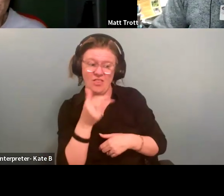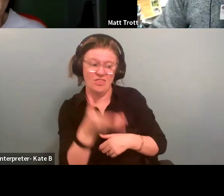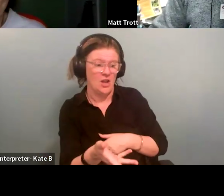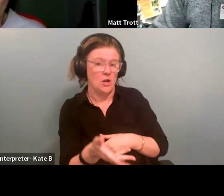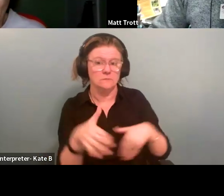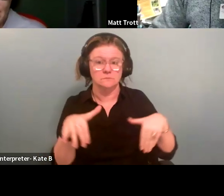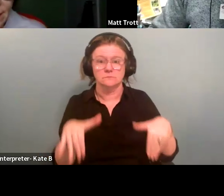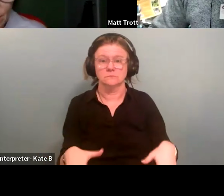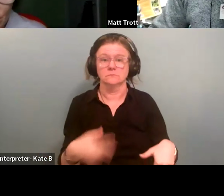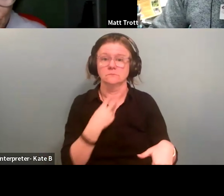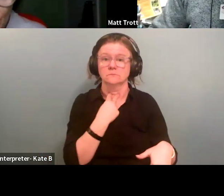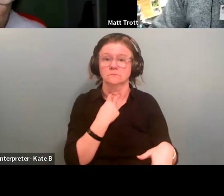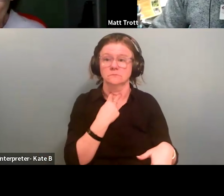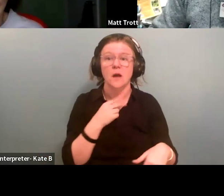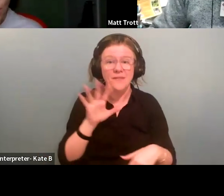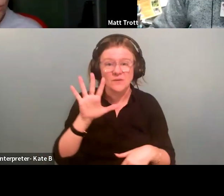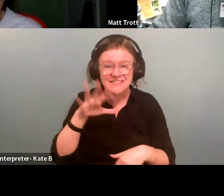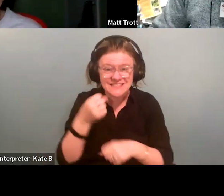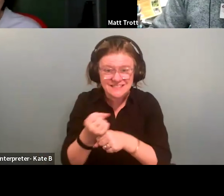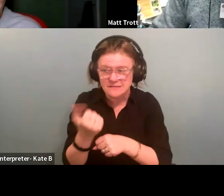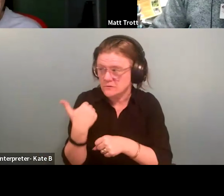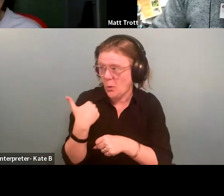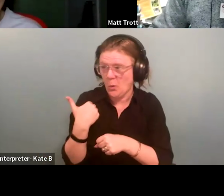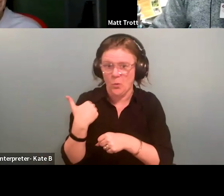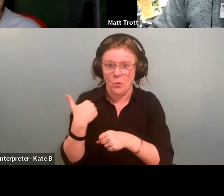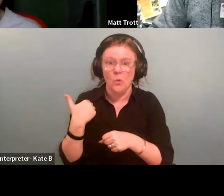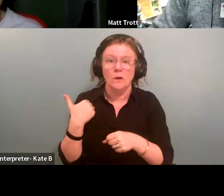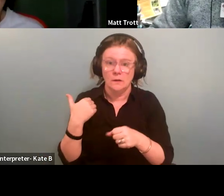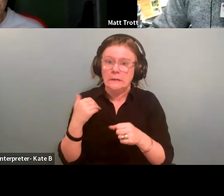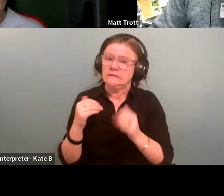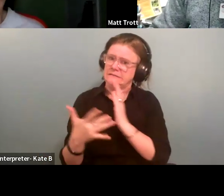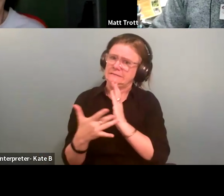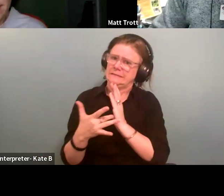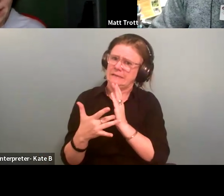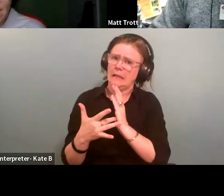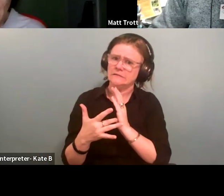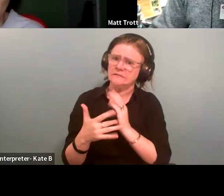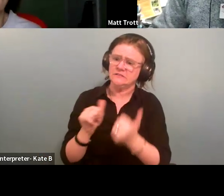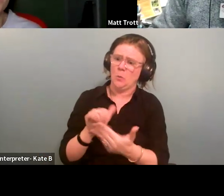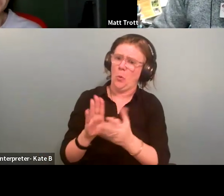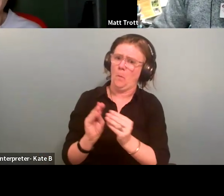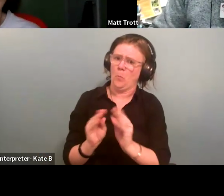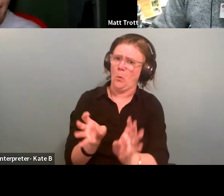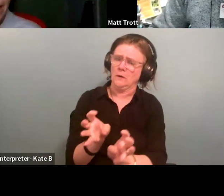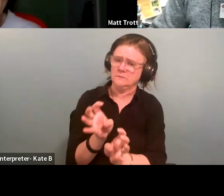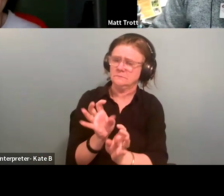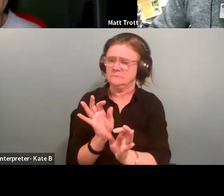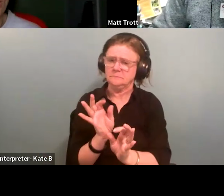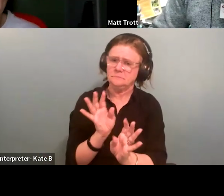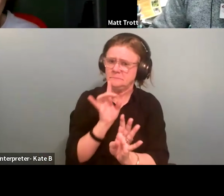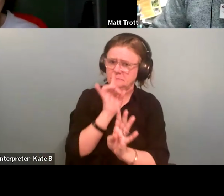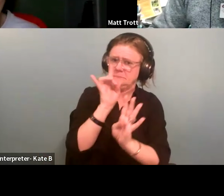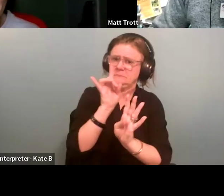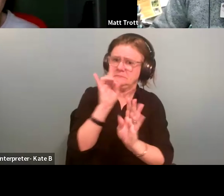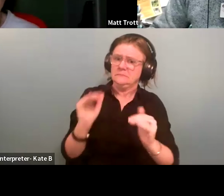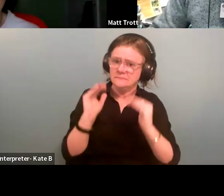And this was four or five, six years ago. So things have evolved even more so since then. So Matt is right. Don't be embarrassed.